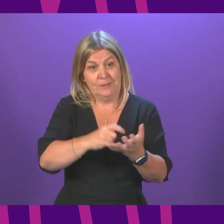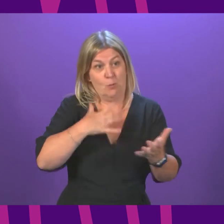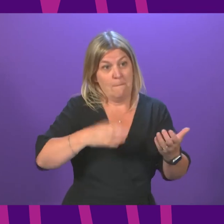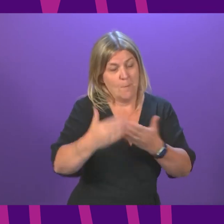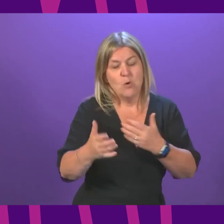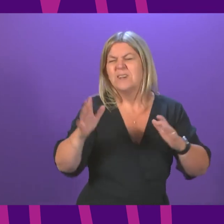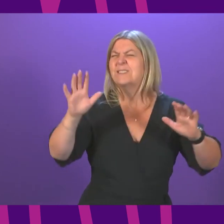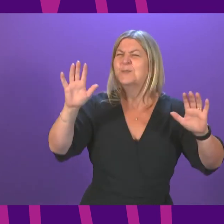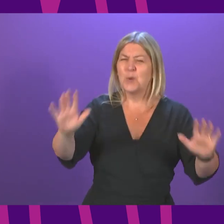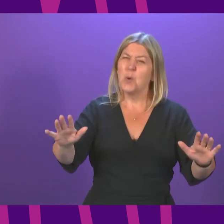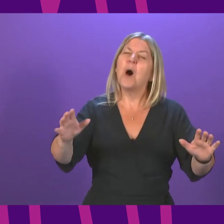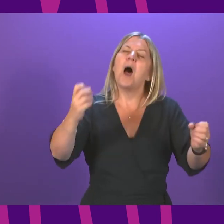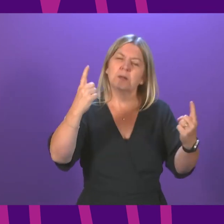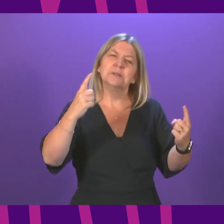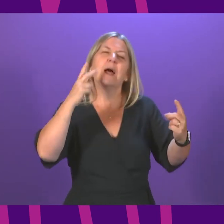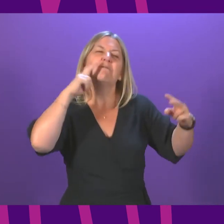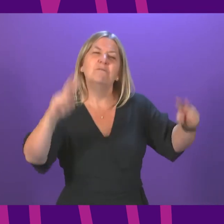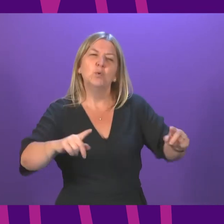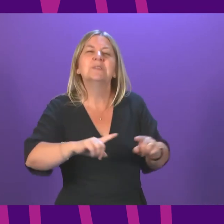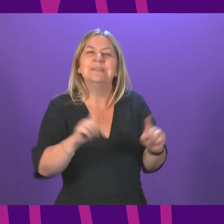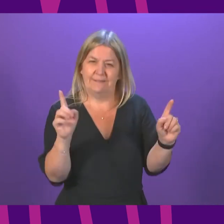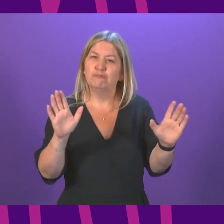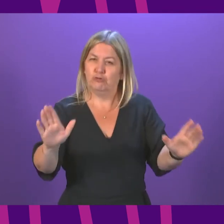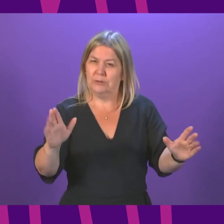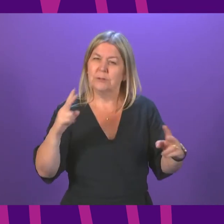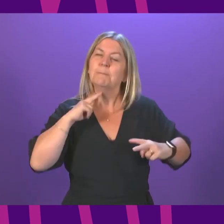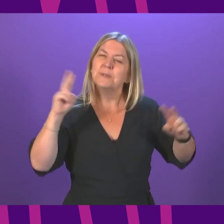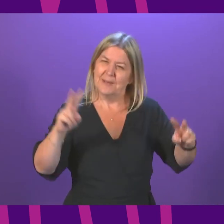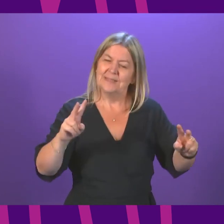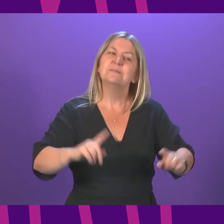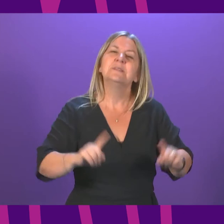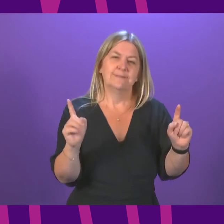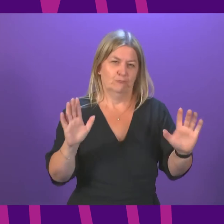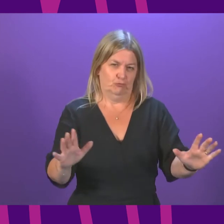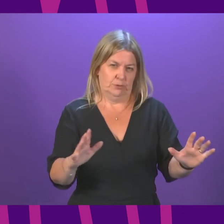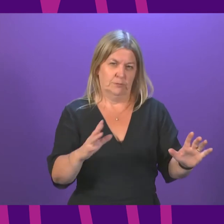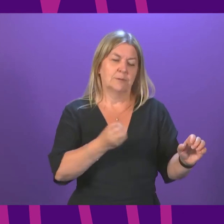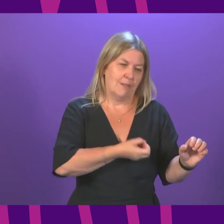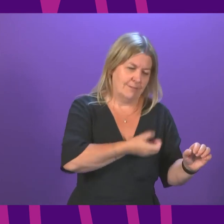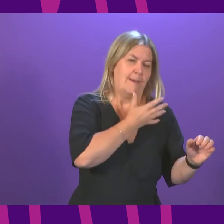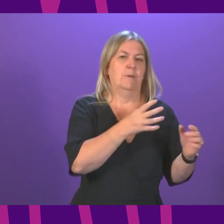on. I simply say that I am trying to reach some forms of agreement in this debate.